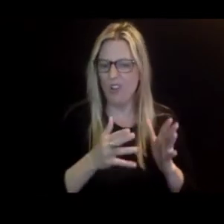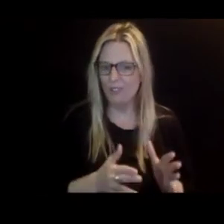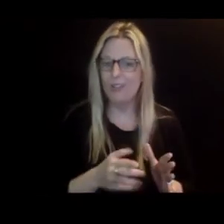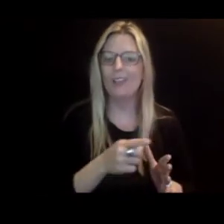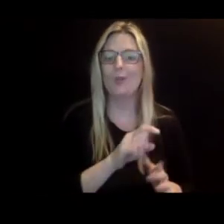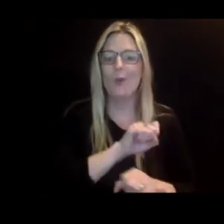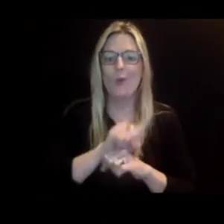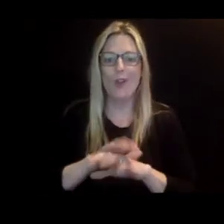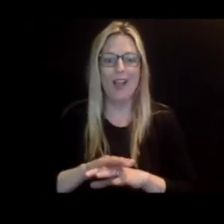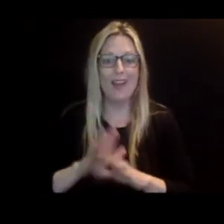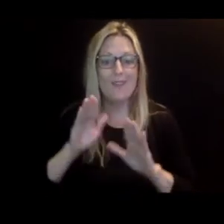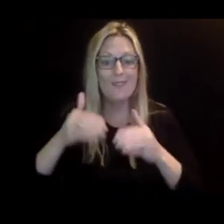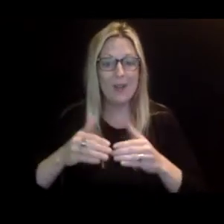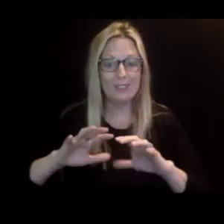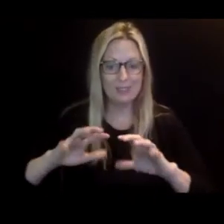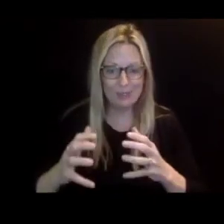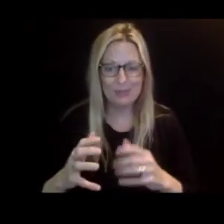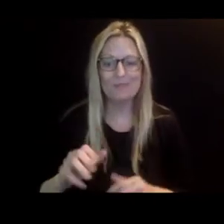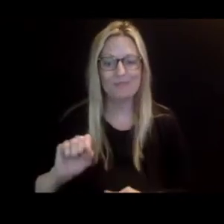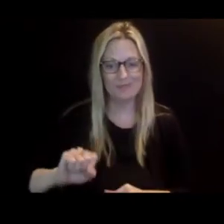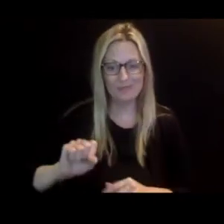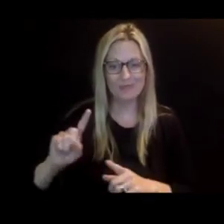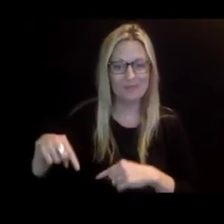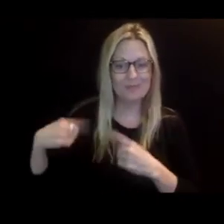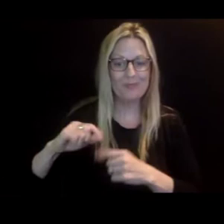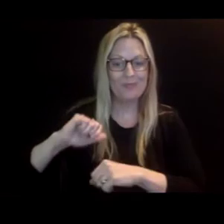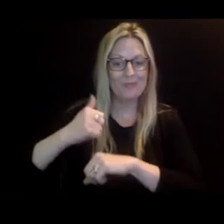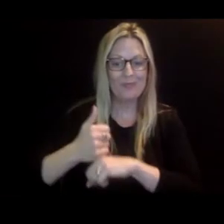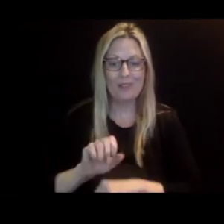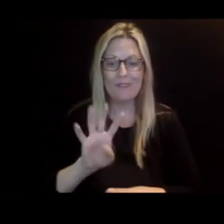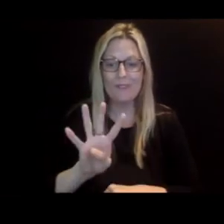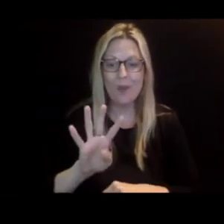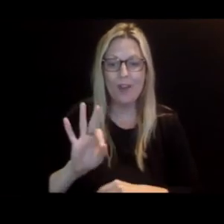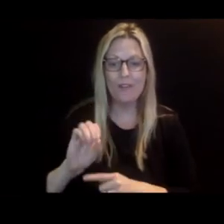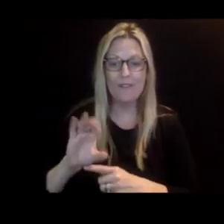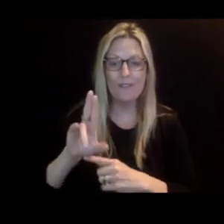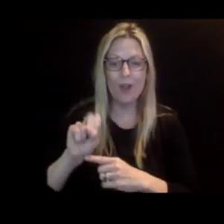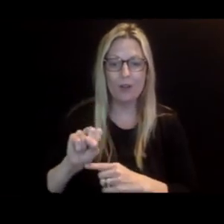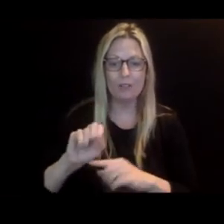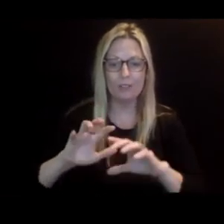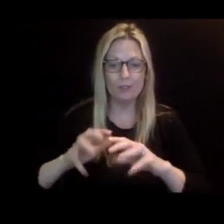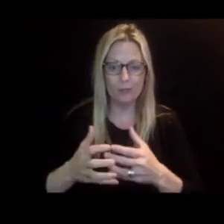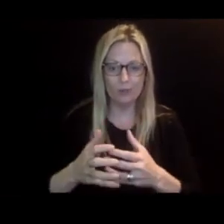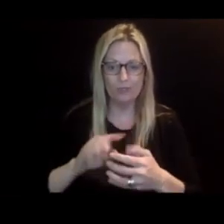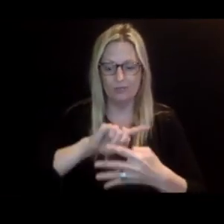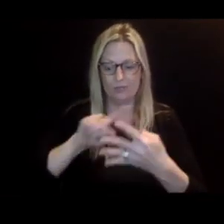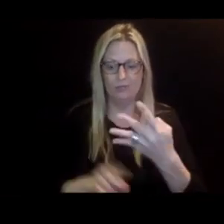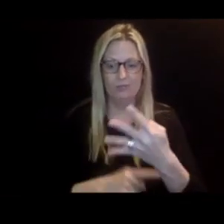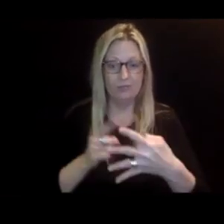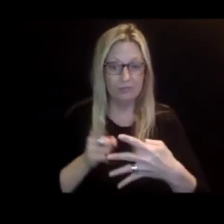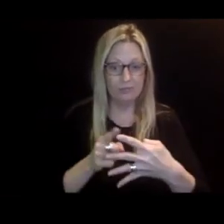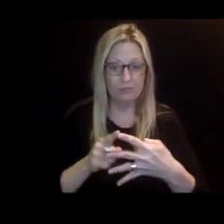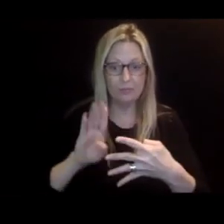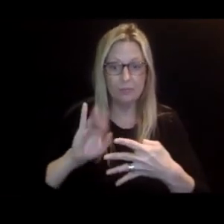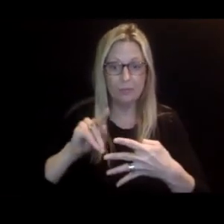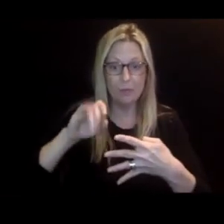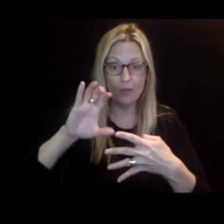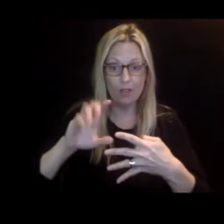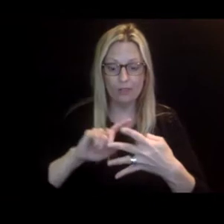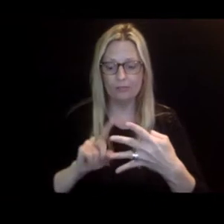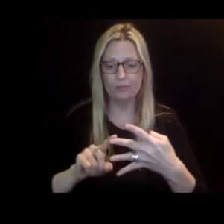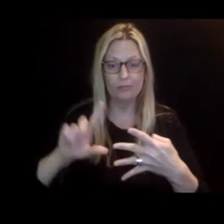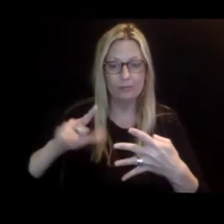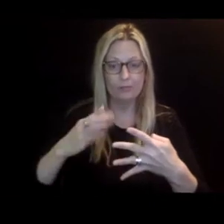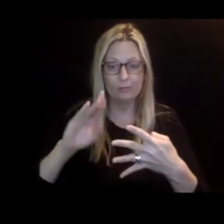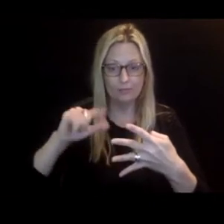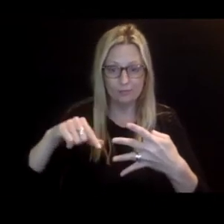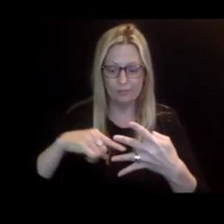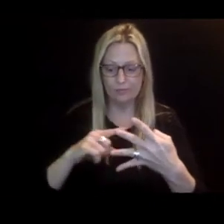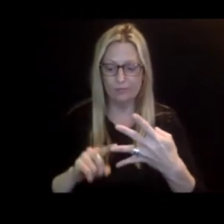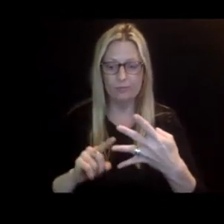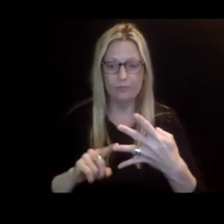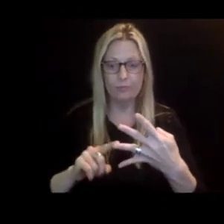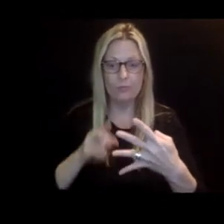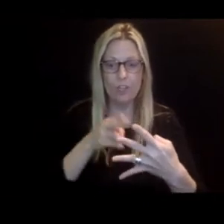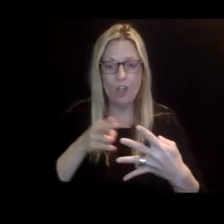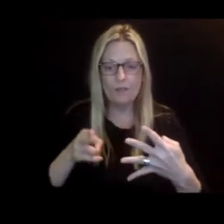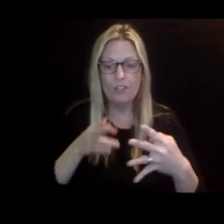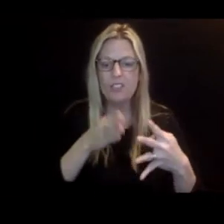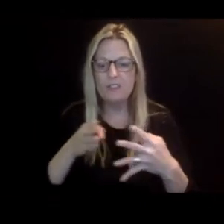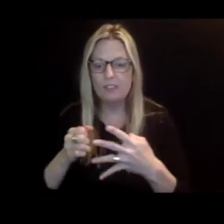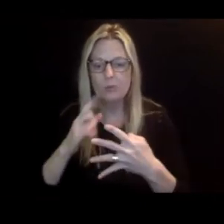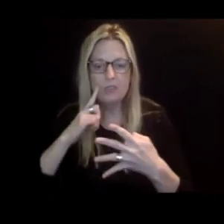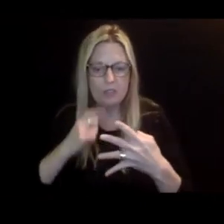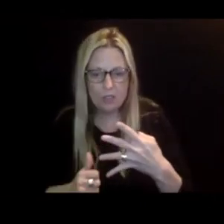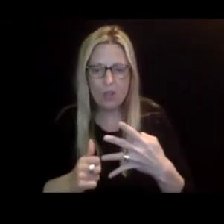on focus groups. We have set four focus groups. The groups are BIPOC, LGBTQ+, Hard of Hearing